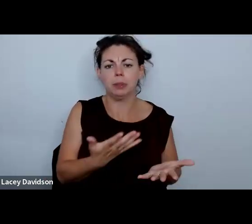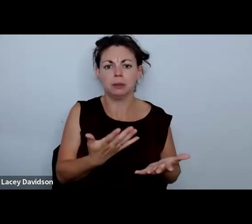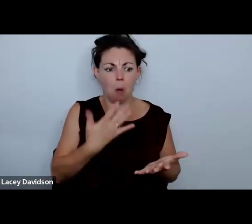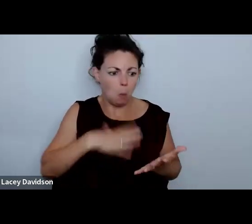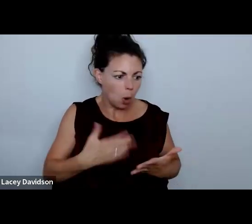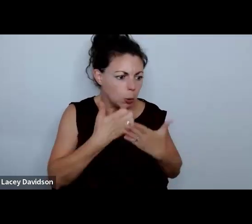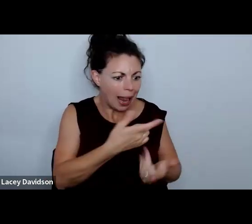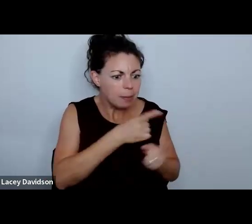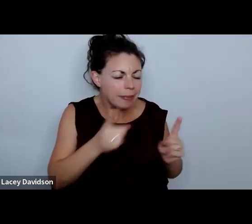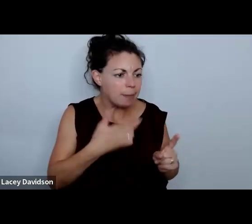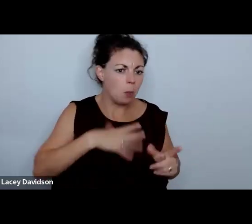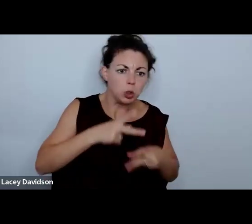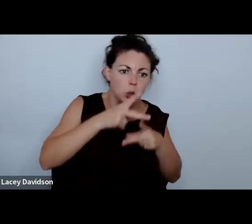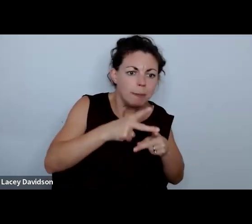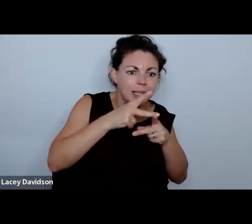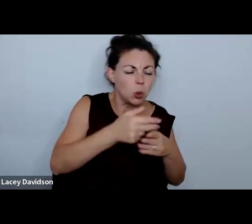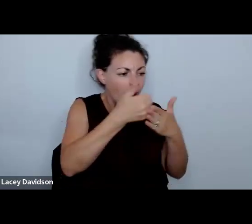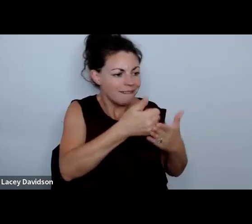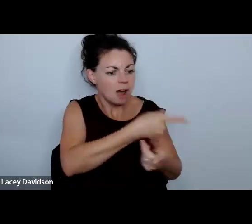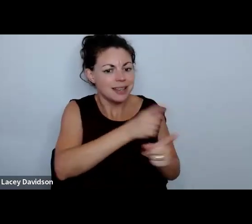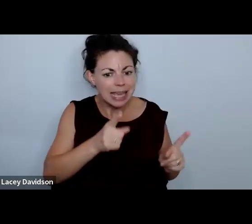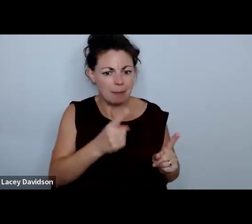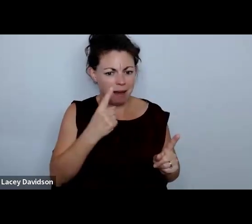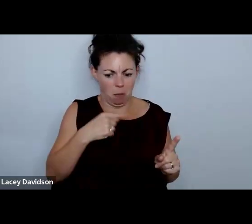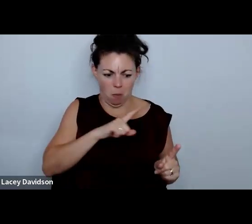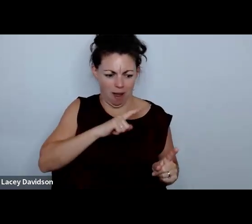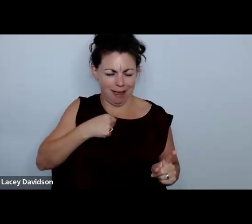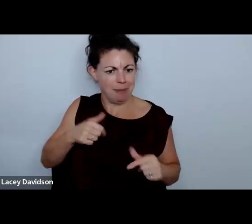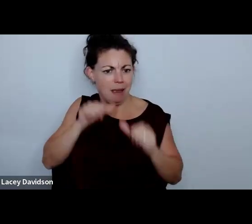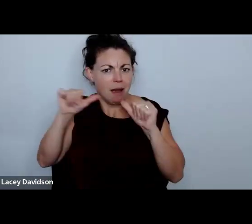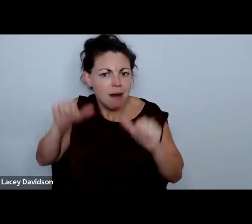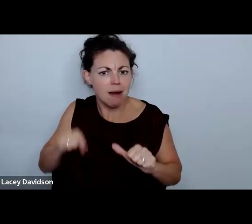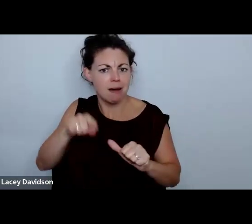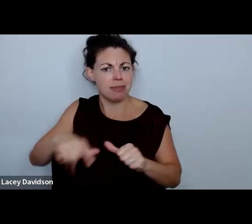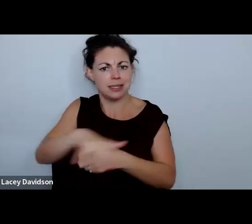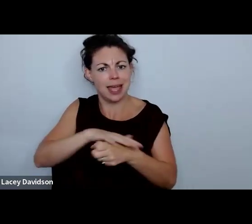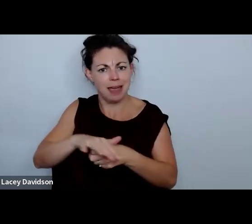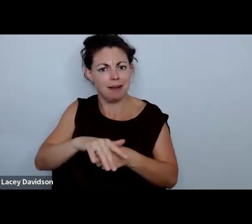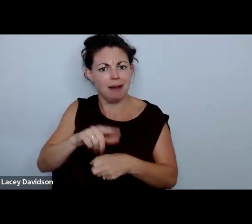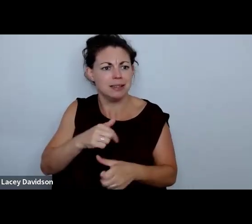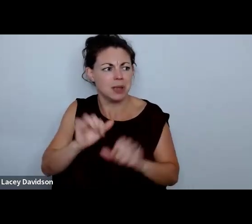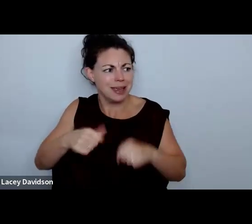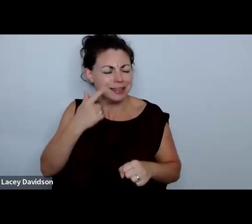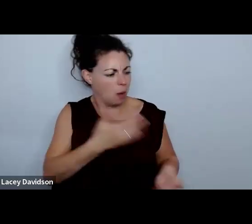direction. So it's not a, it's not an imposition or a burden when you ask people in the field, "Look, I'm interested in this area.